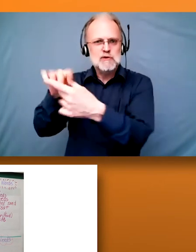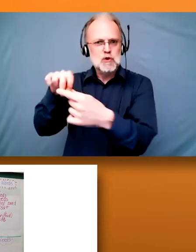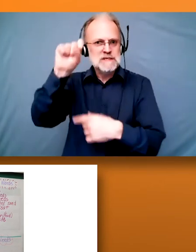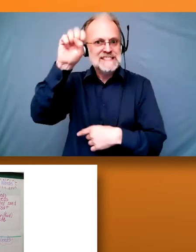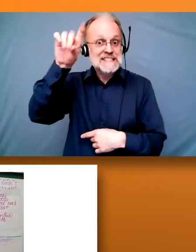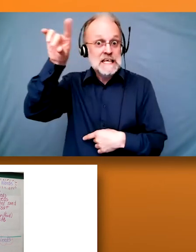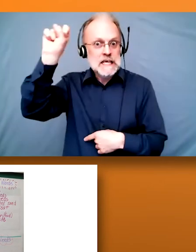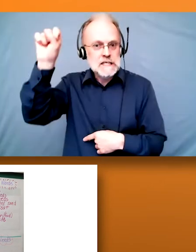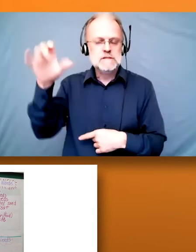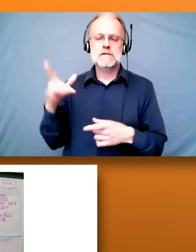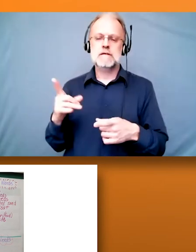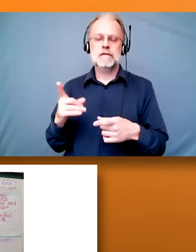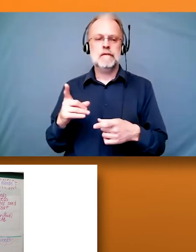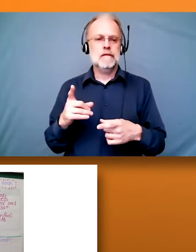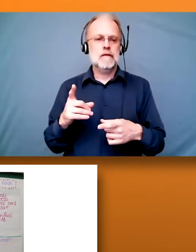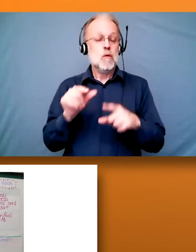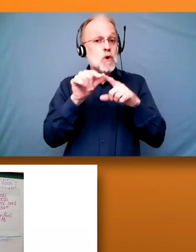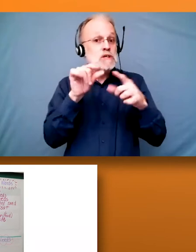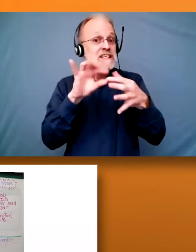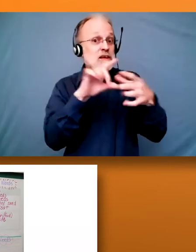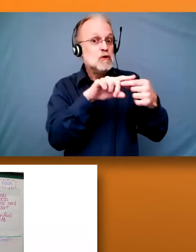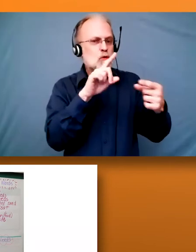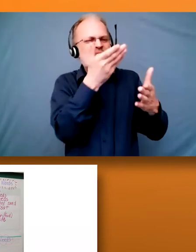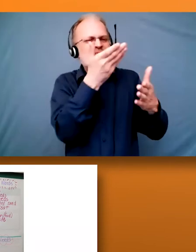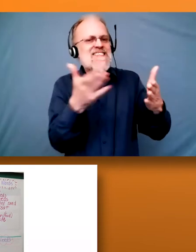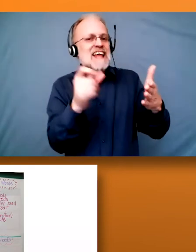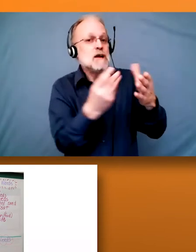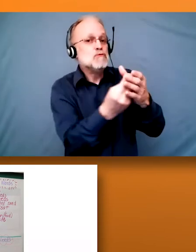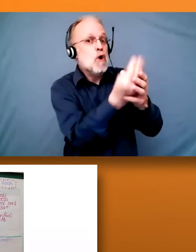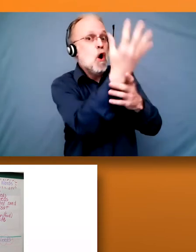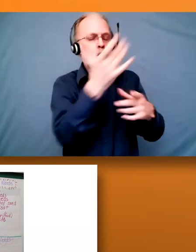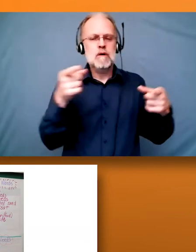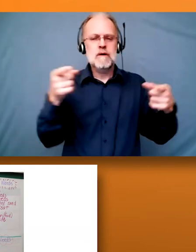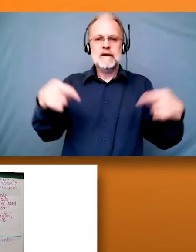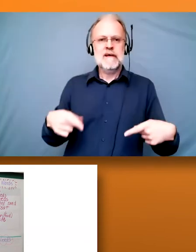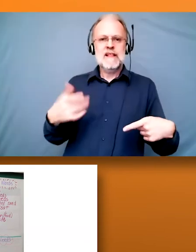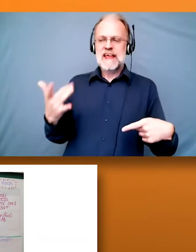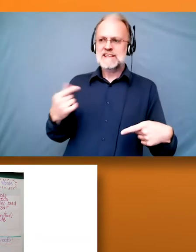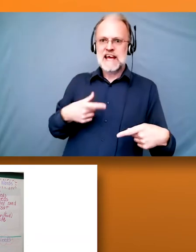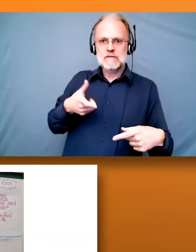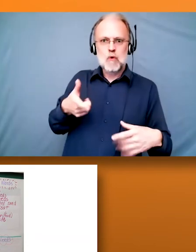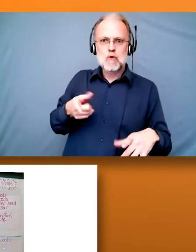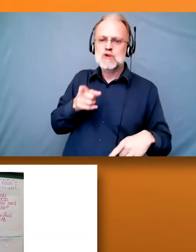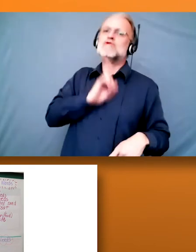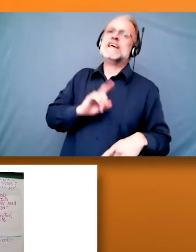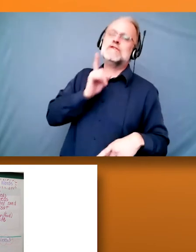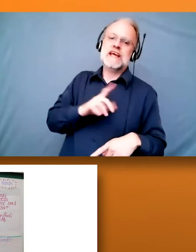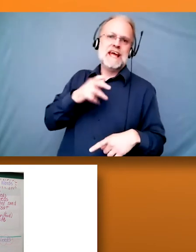words that are connected to things that grow, things that drink and breathe these things, or plant needs.